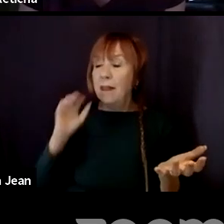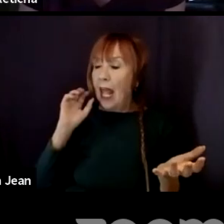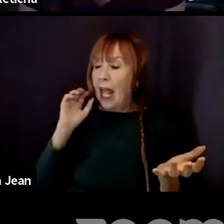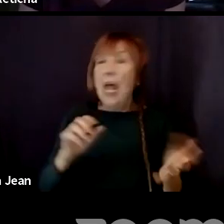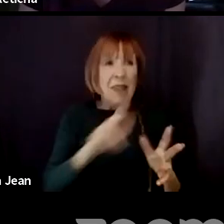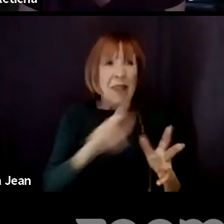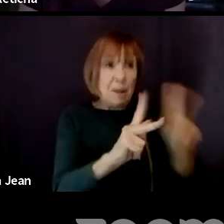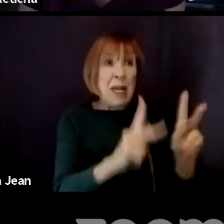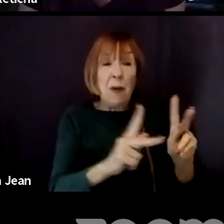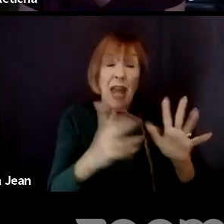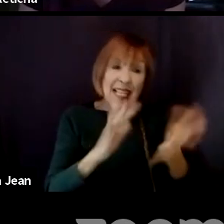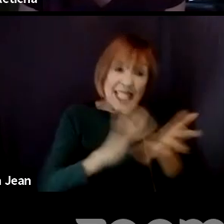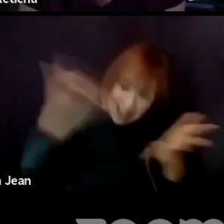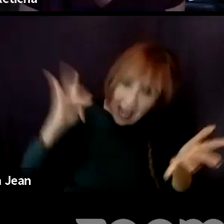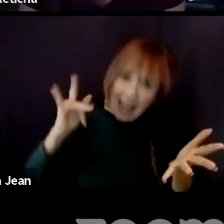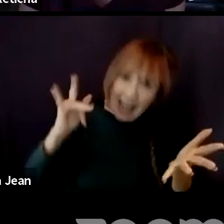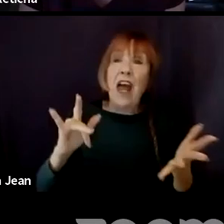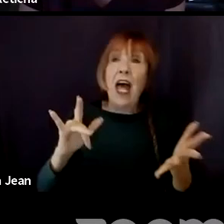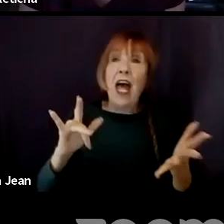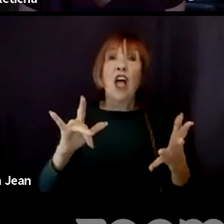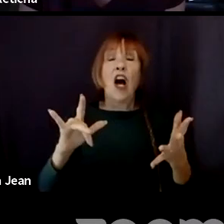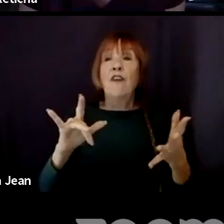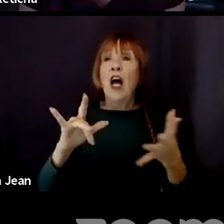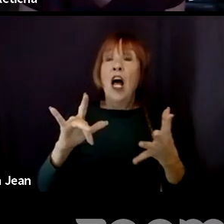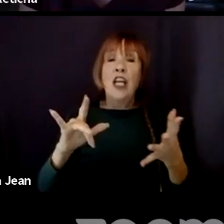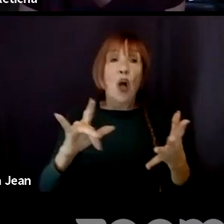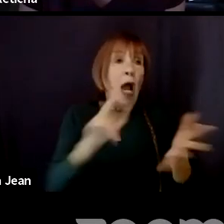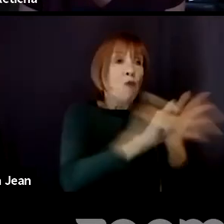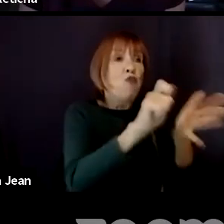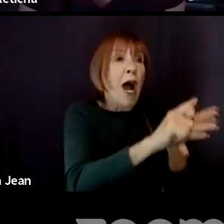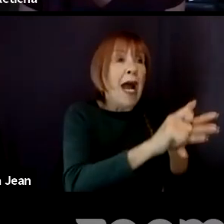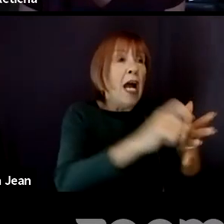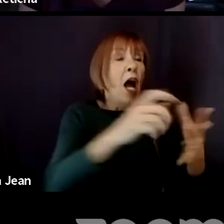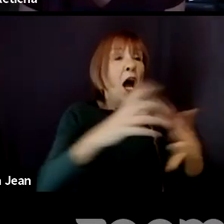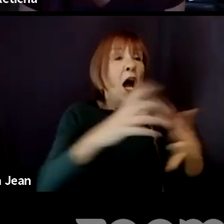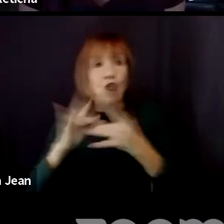for an a marginalized writer to finally get their shit read.